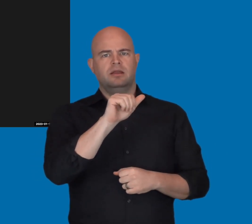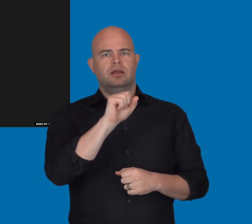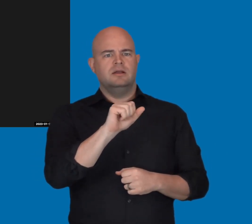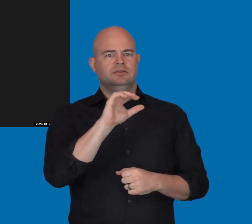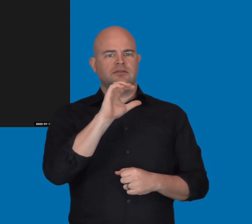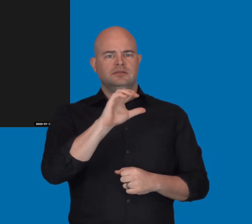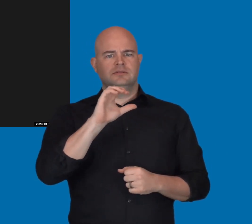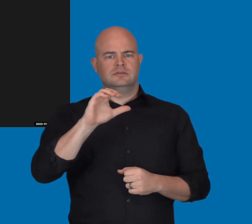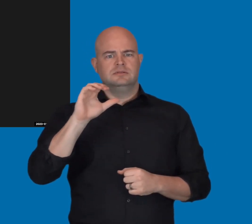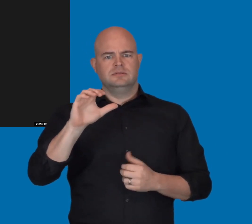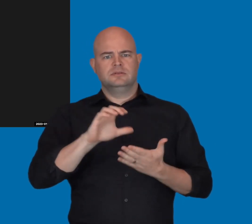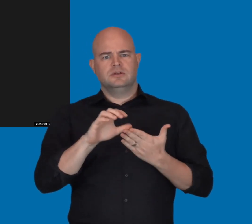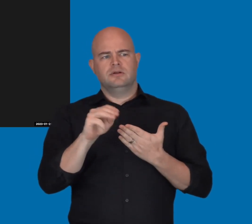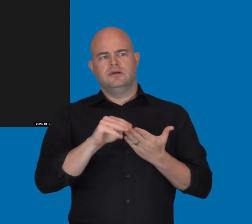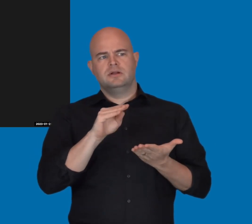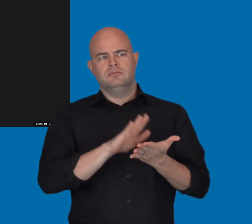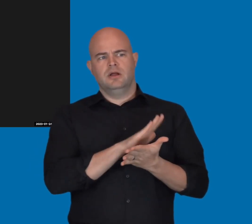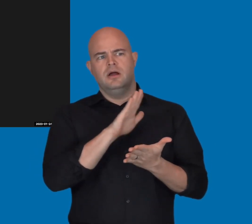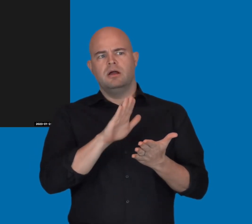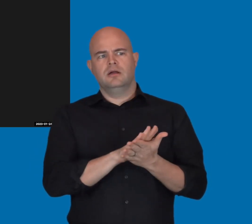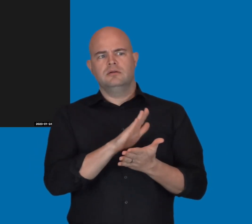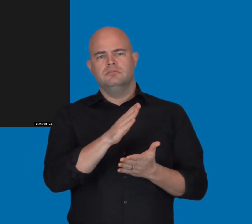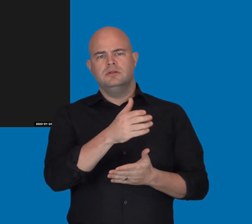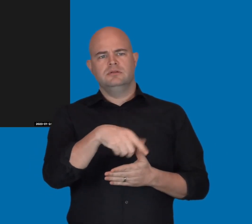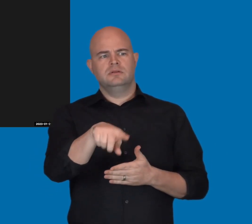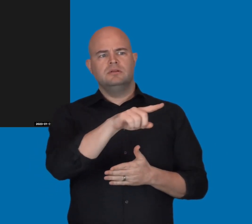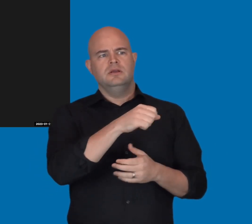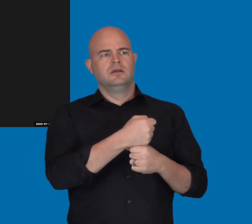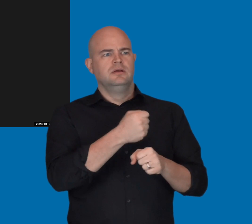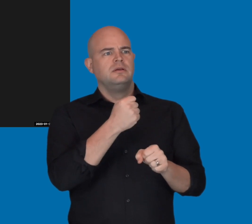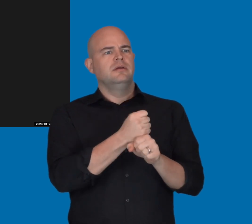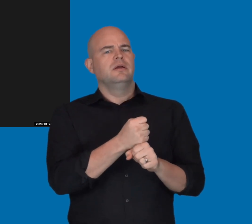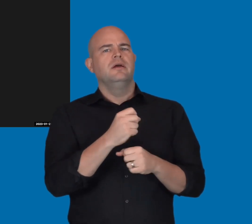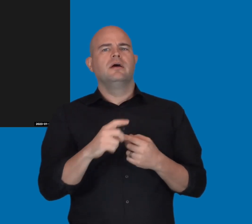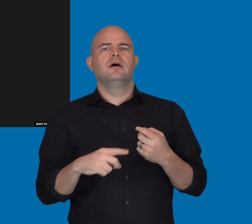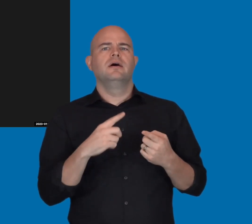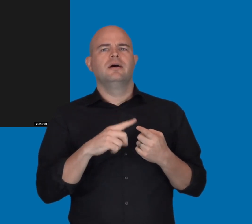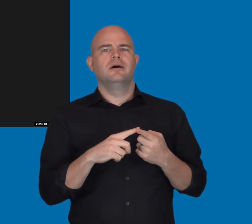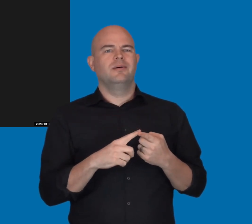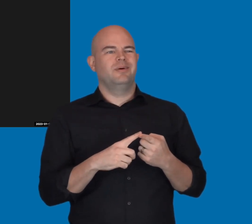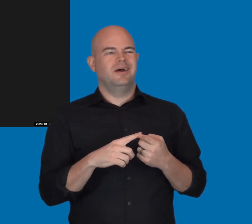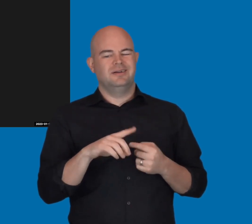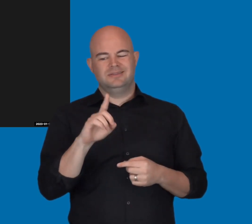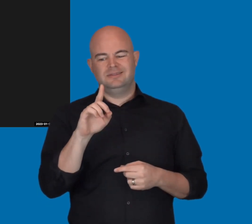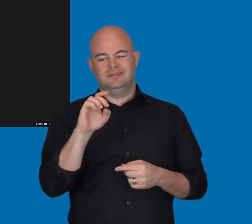fairly straightforward job which is simply to review the course outline of record whenever anything is proposed